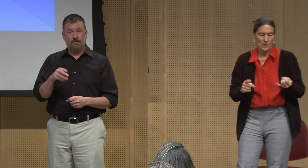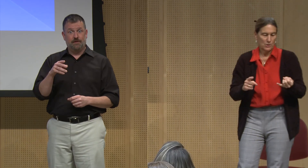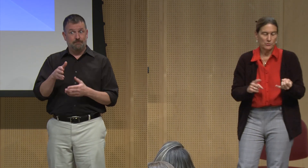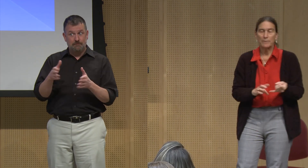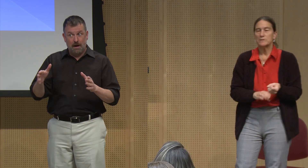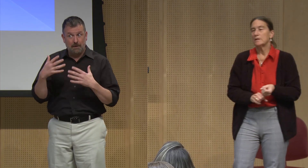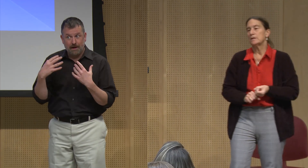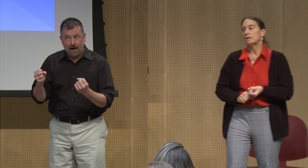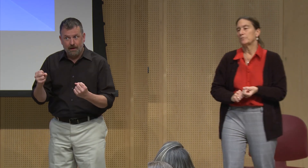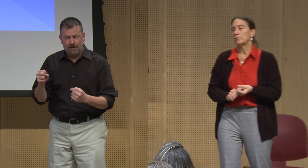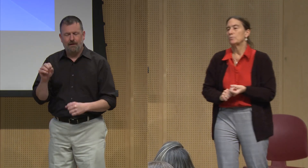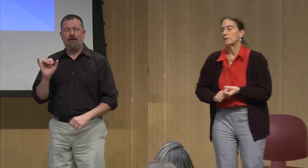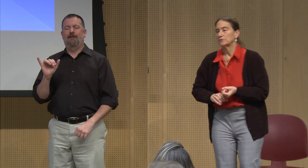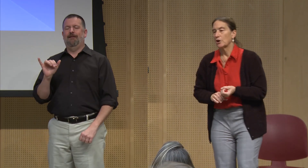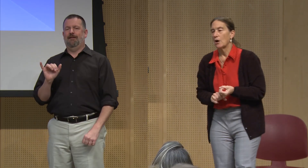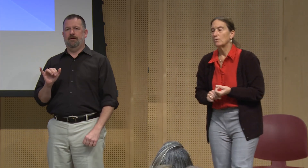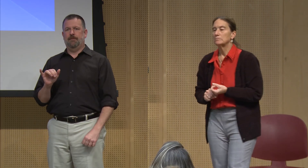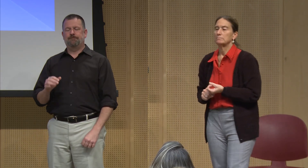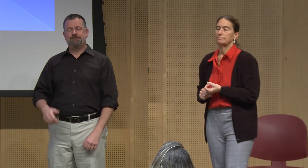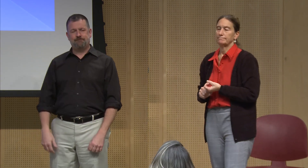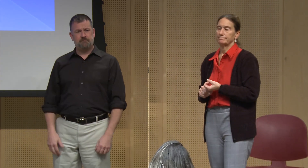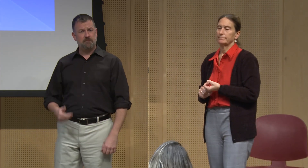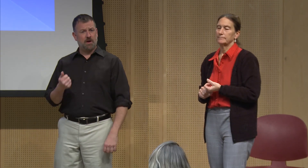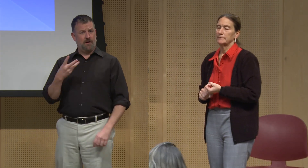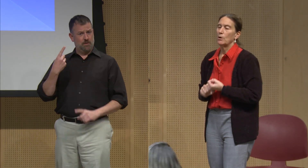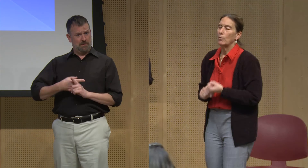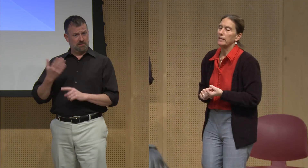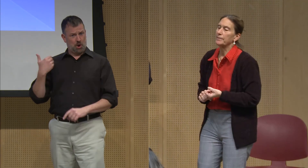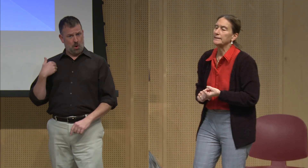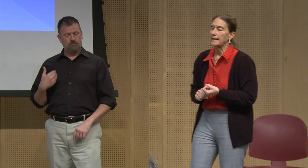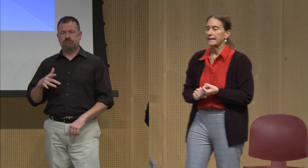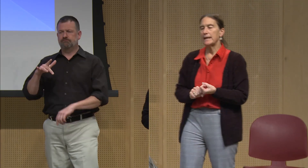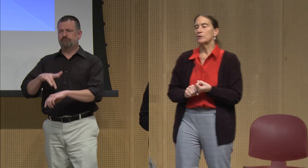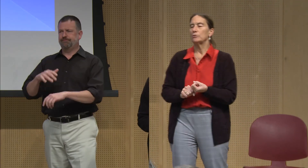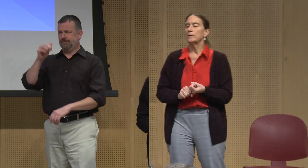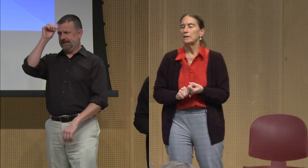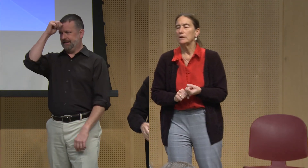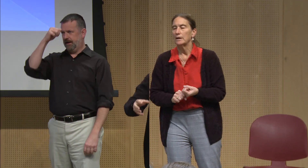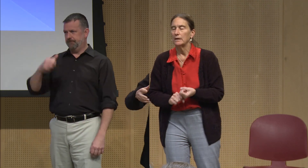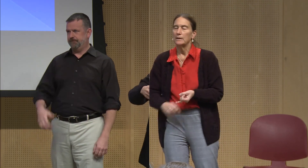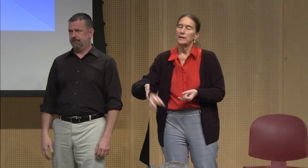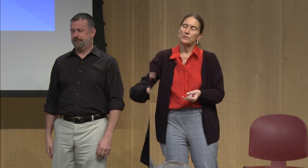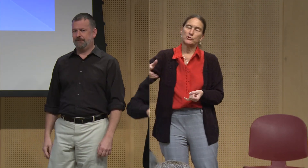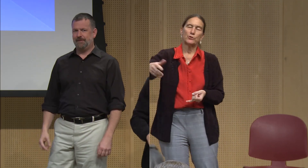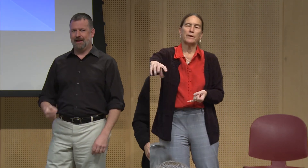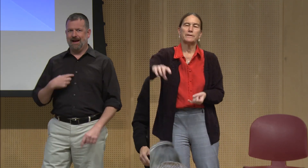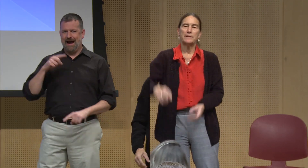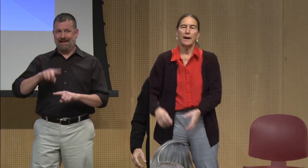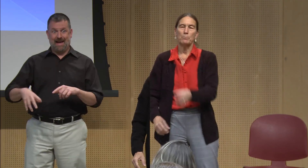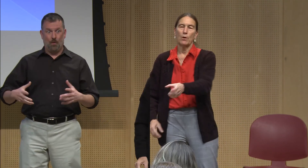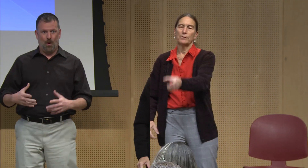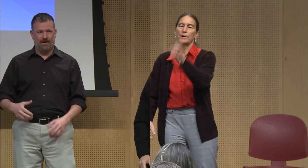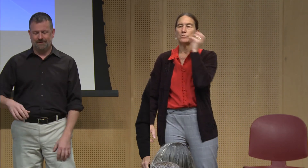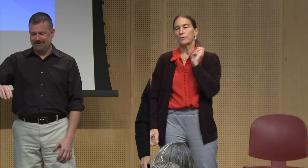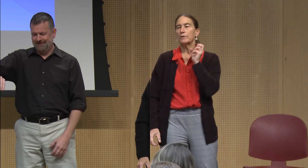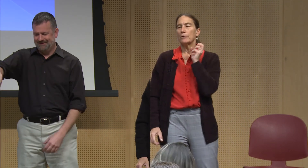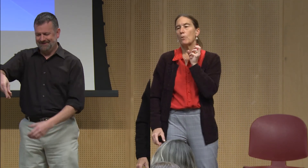SO I WAS IN INDIA A FEW MONTHS AGO. ONE OF THE THINGS I CAN'T DO IN INDIA IS TURN ON THE TAP WATER AND DRINK THE WATER THAT